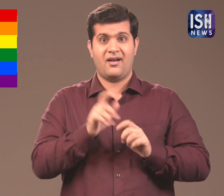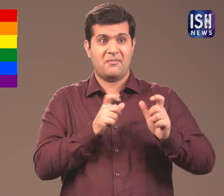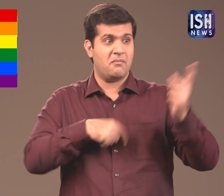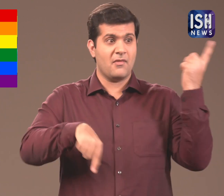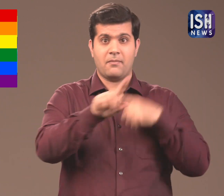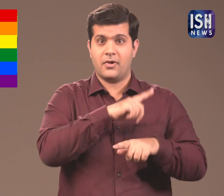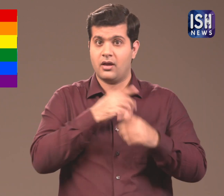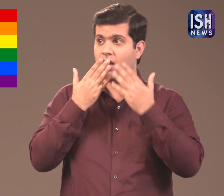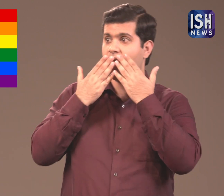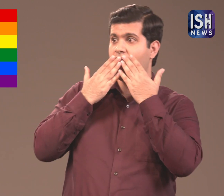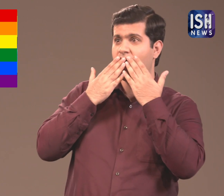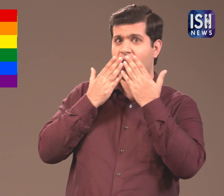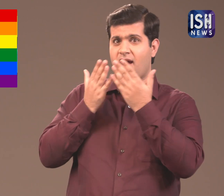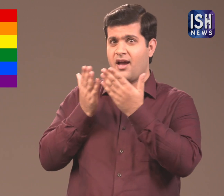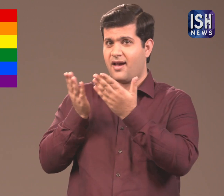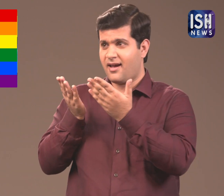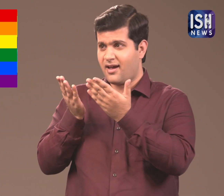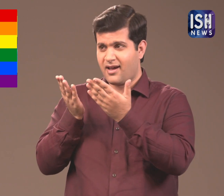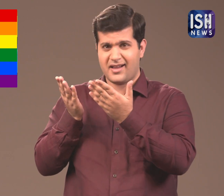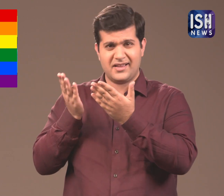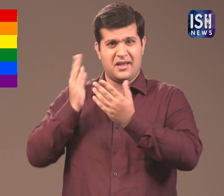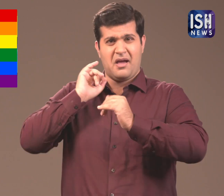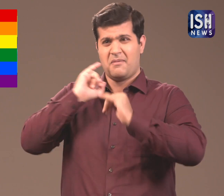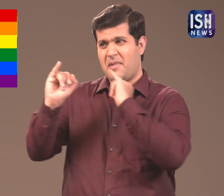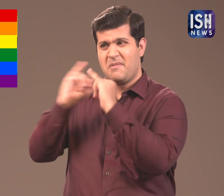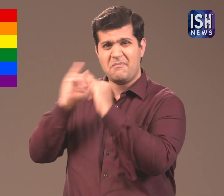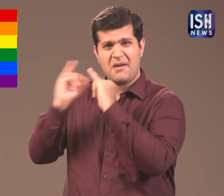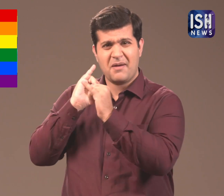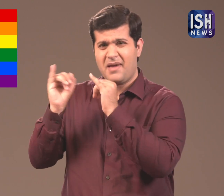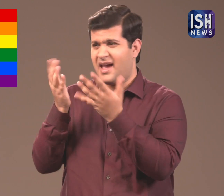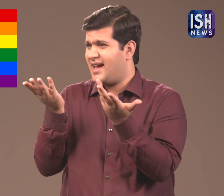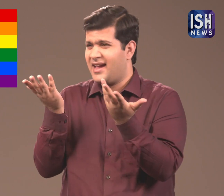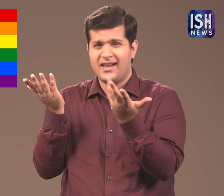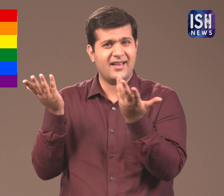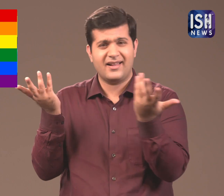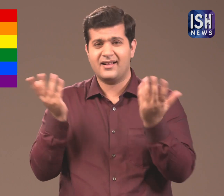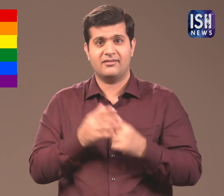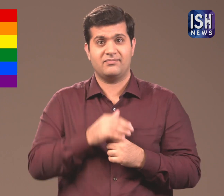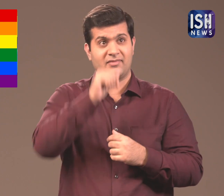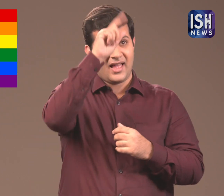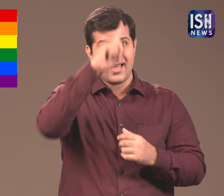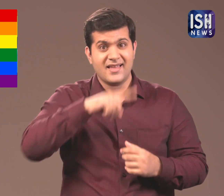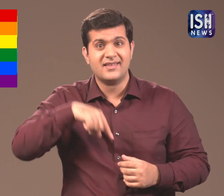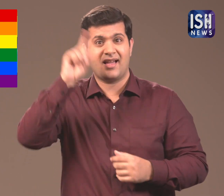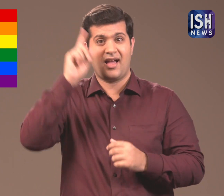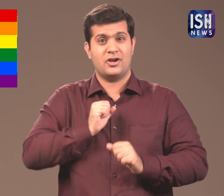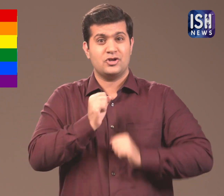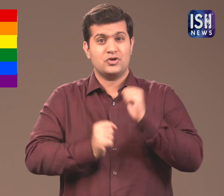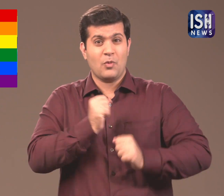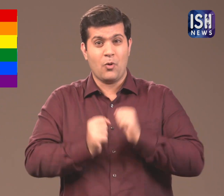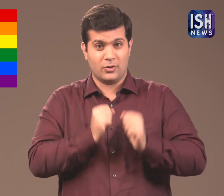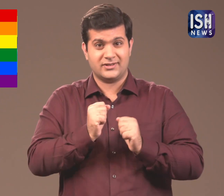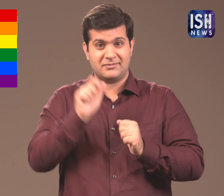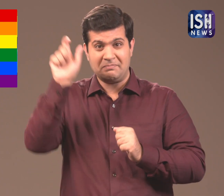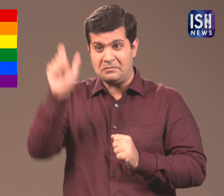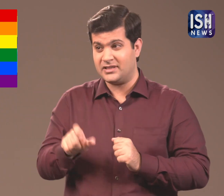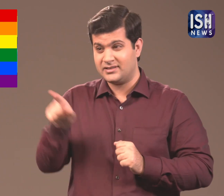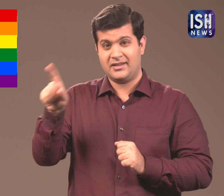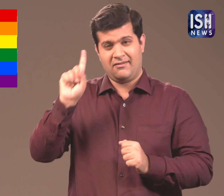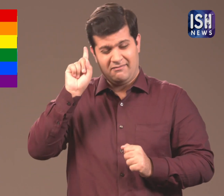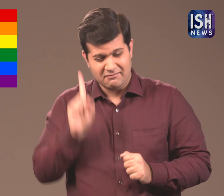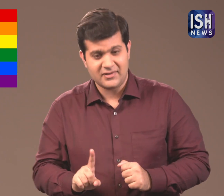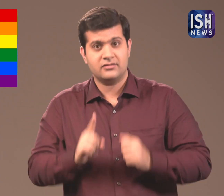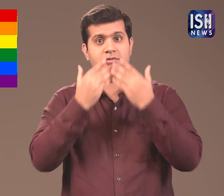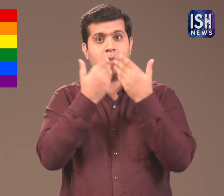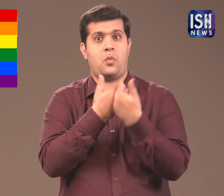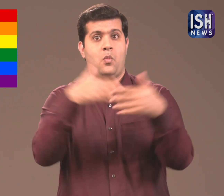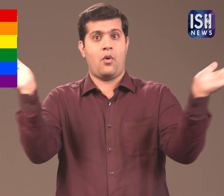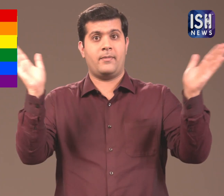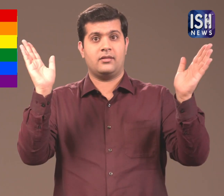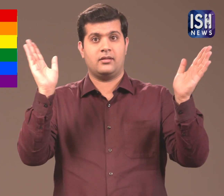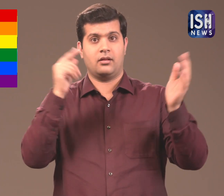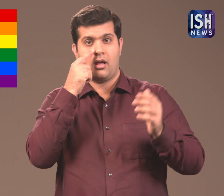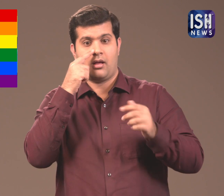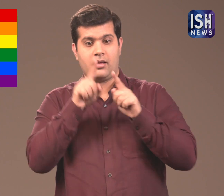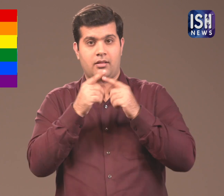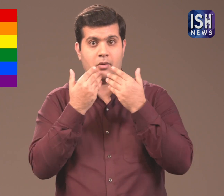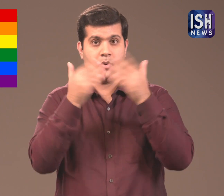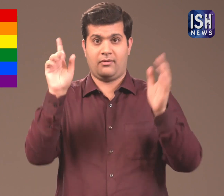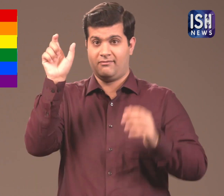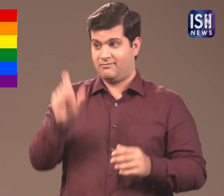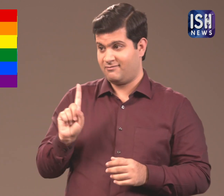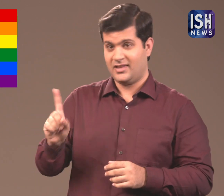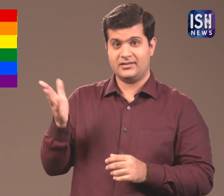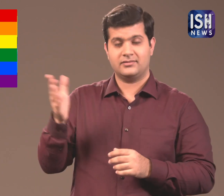there was a big controversy as well. She was the first sportsperson announce her sexuality.